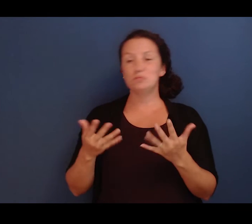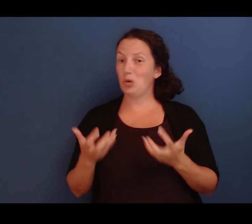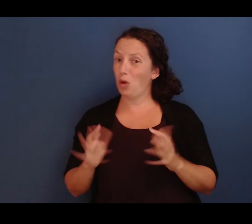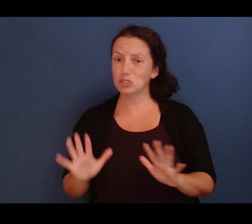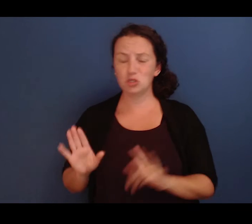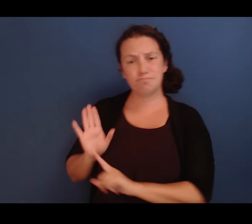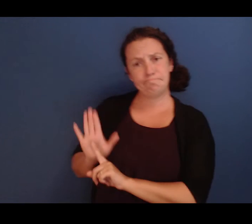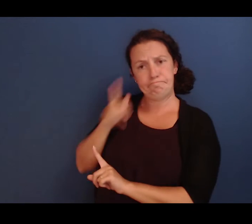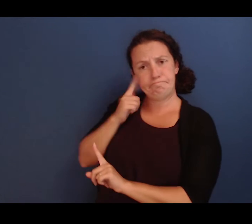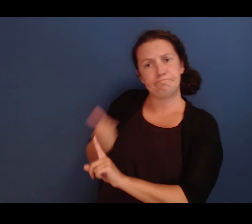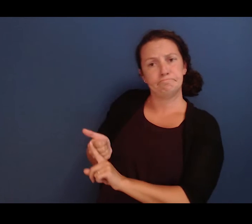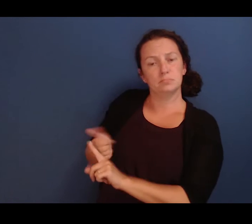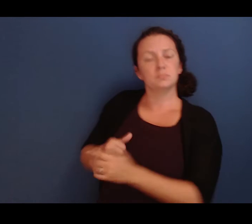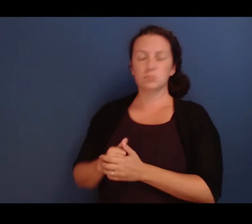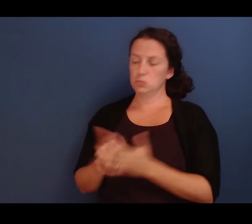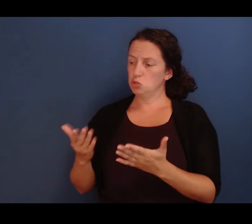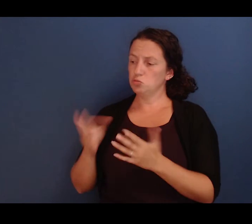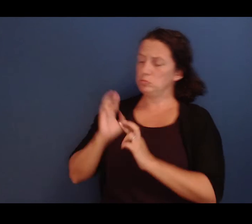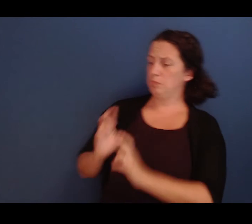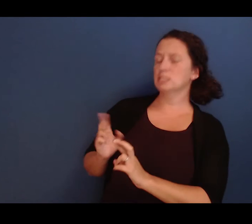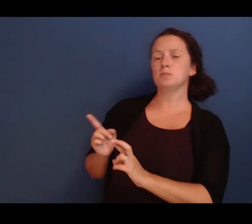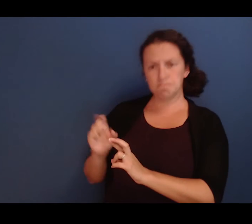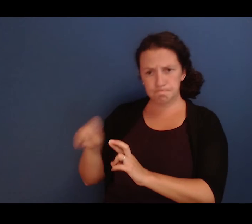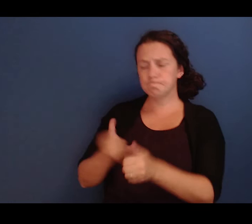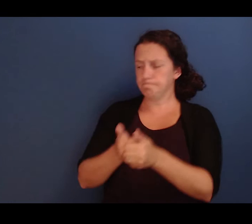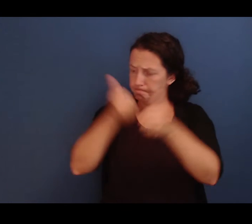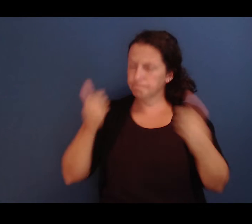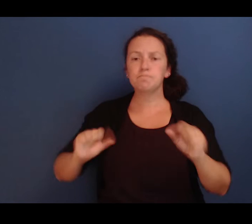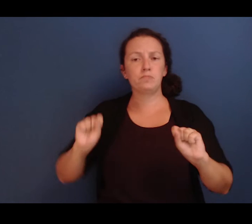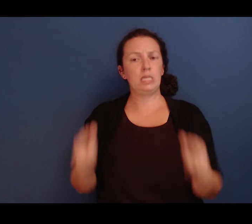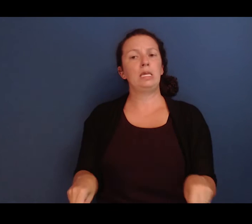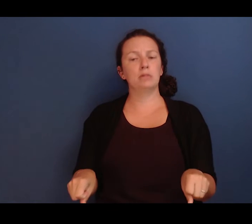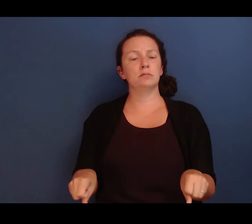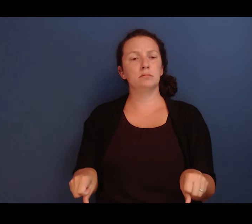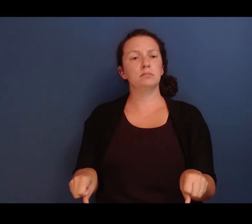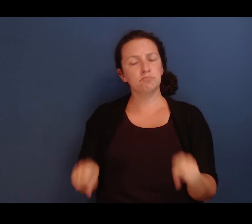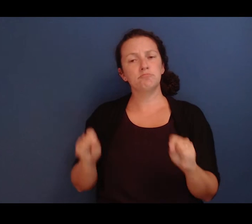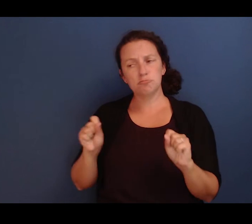flexibility in the remote work dynamic, that that can still be happening for our employees